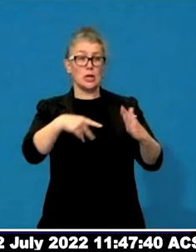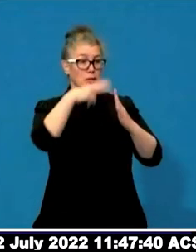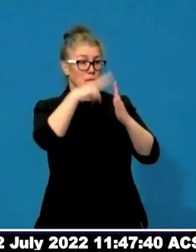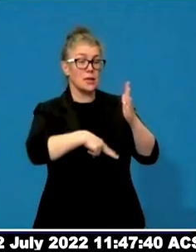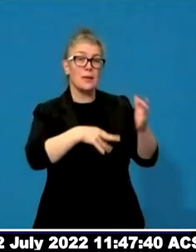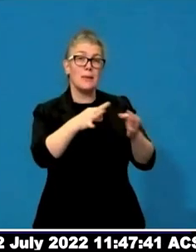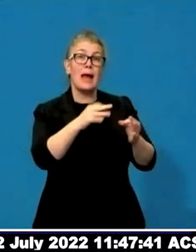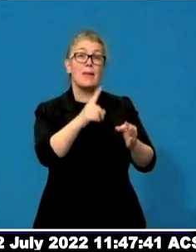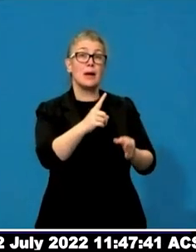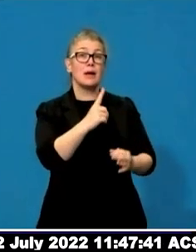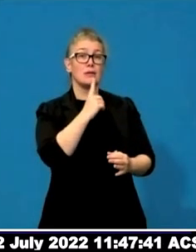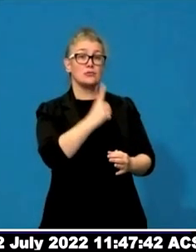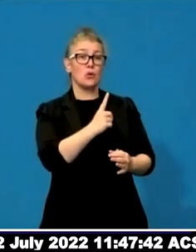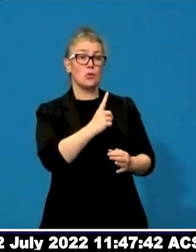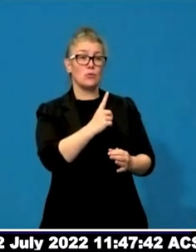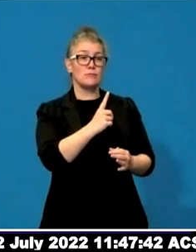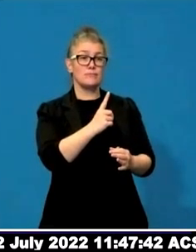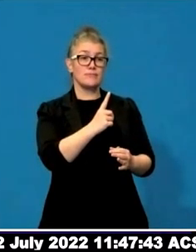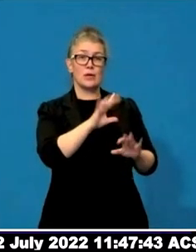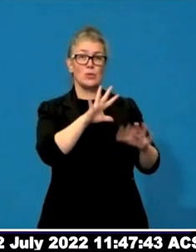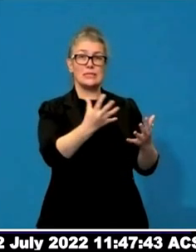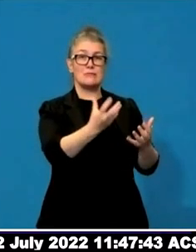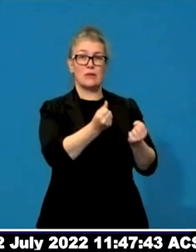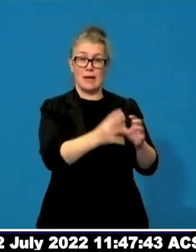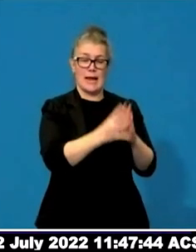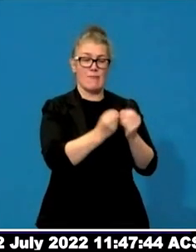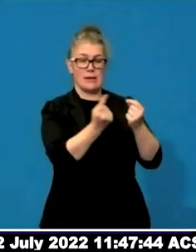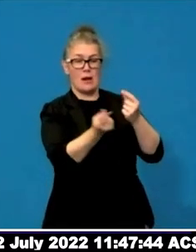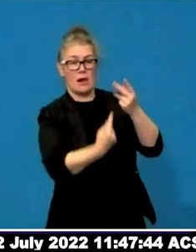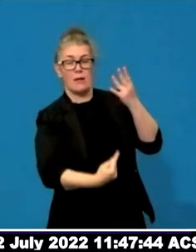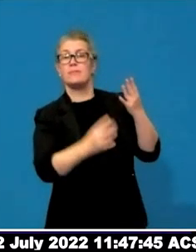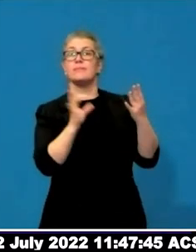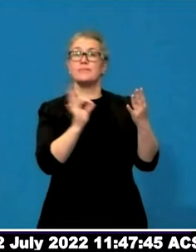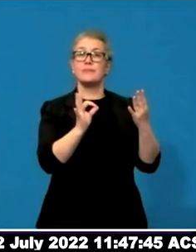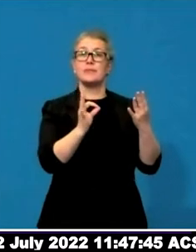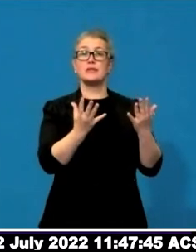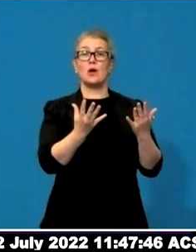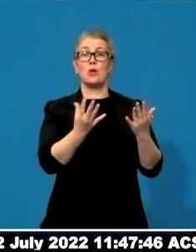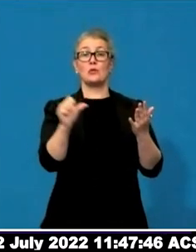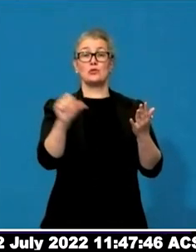we didn't get everything that we asked for so we should put in a Section 100.